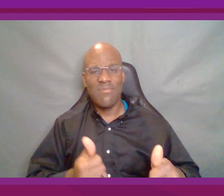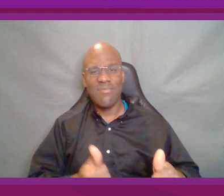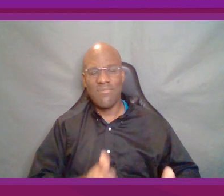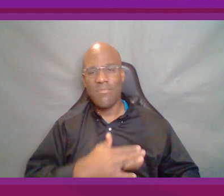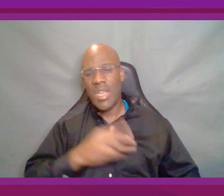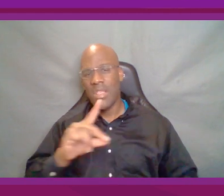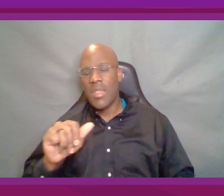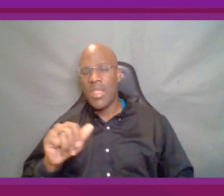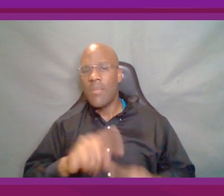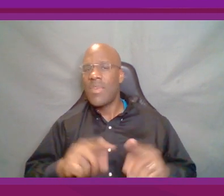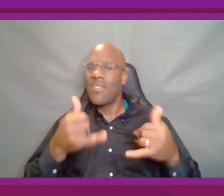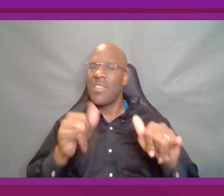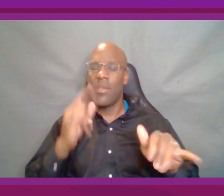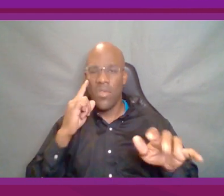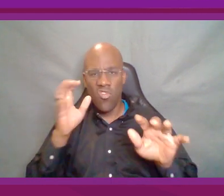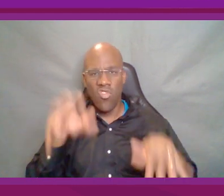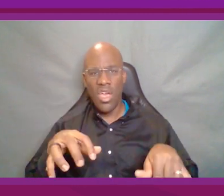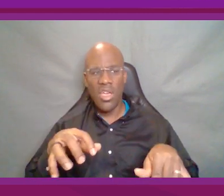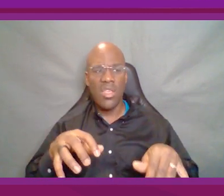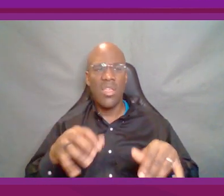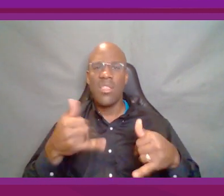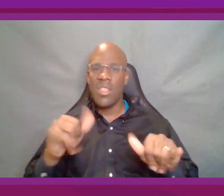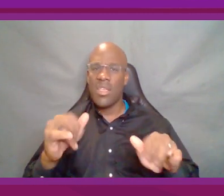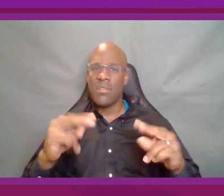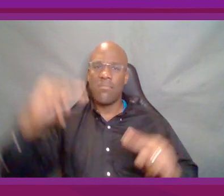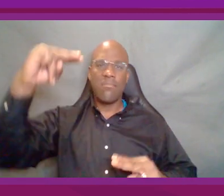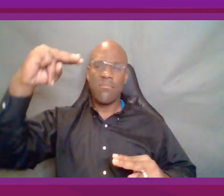I just it shocks me that we have this hierarchy